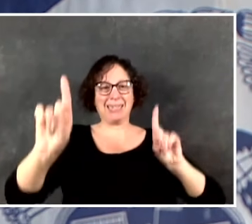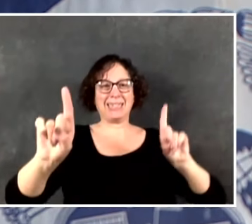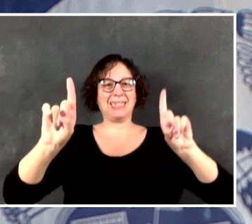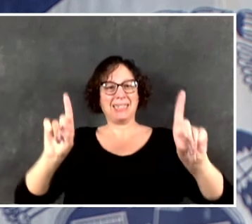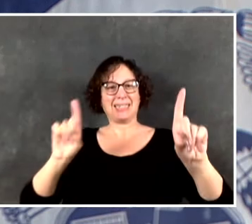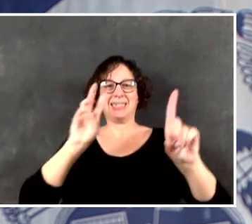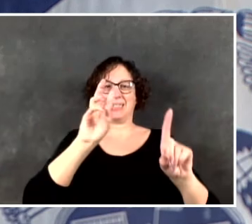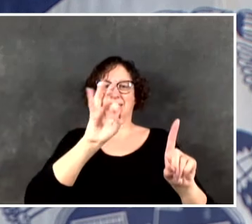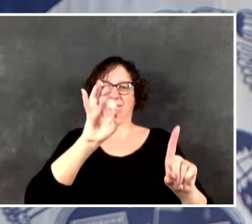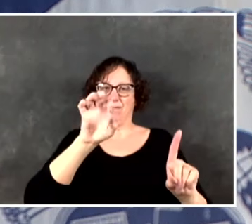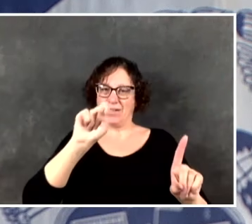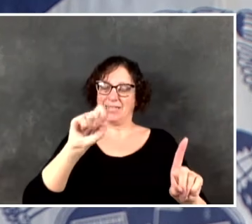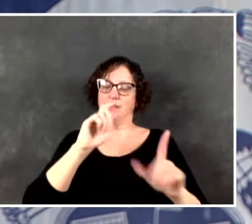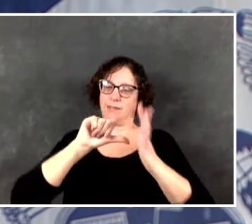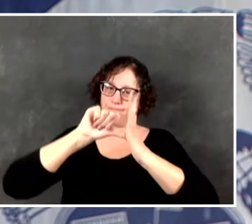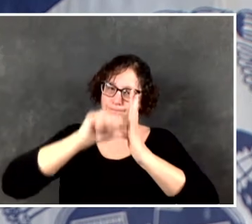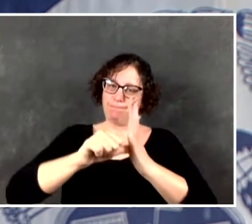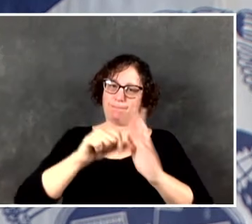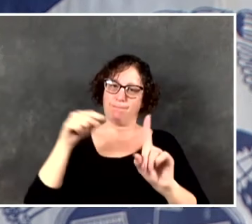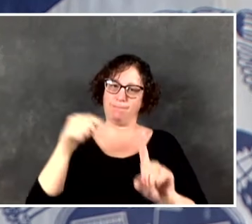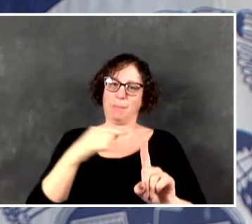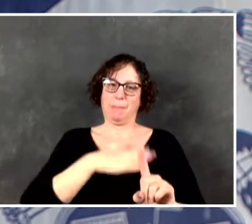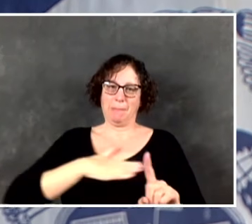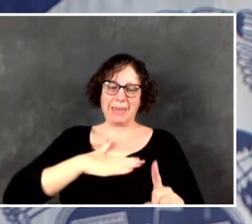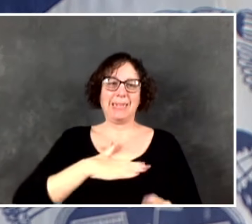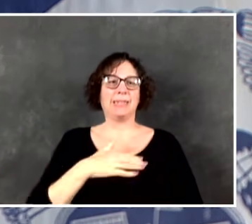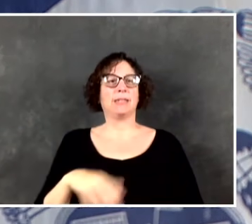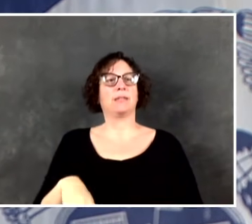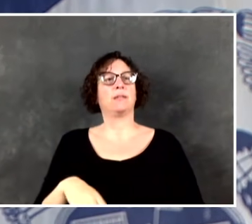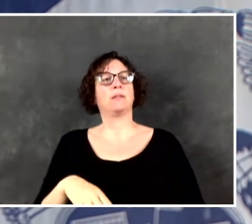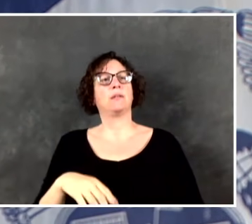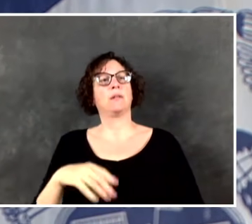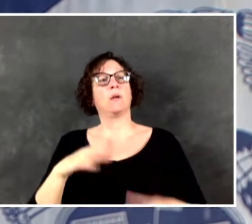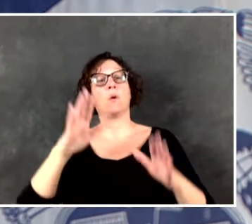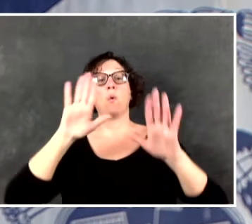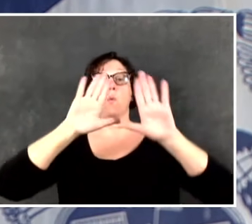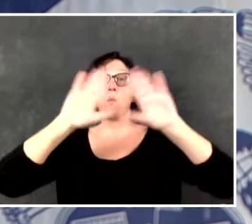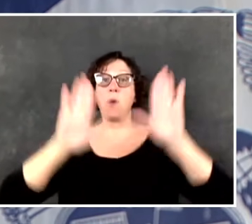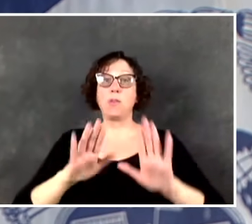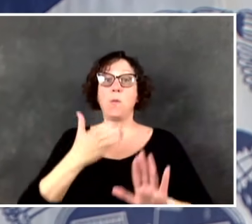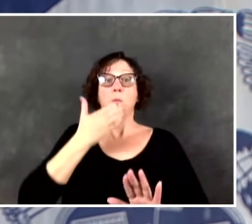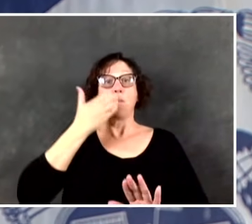FACEOV CERINGS MATTER ALL THE TIME. WE'LL BE WORKING PARTICULARLY AS THE WEATHER GETS WARMER TO LOOK AT NEW OPTIONS BUT